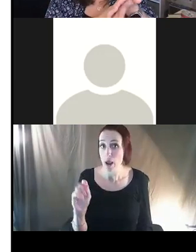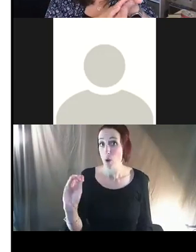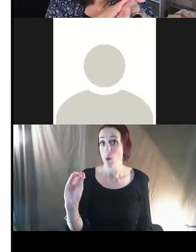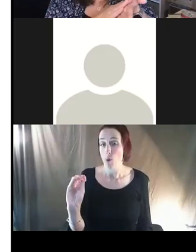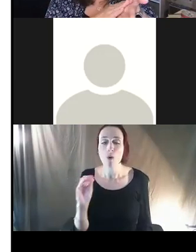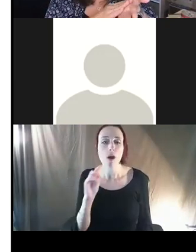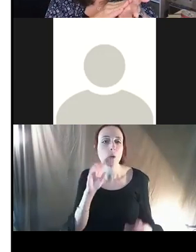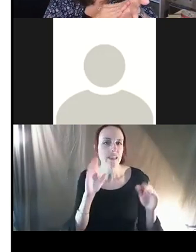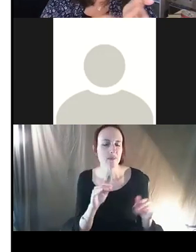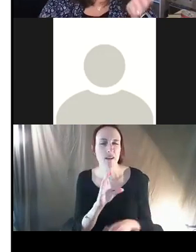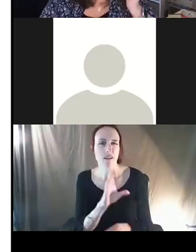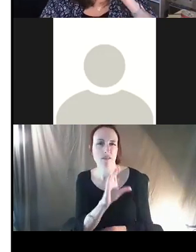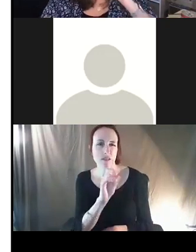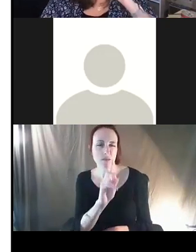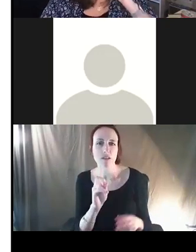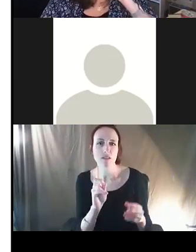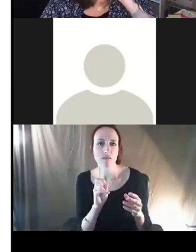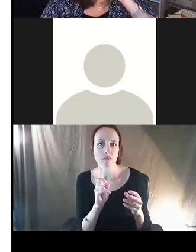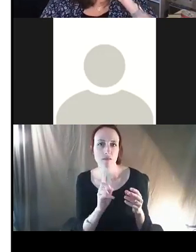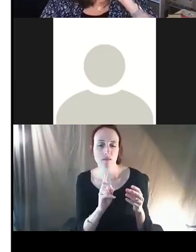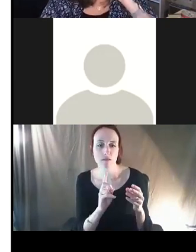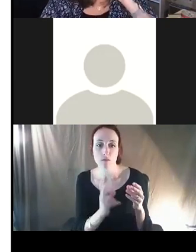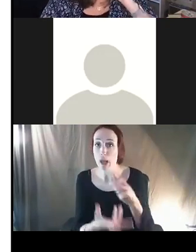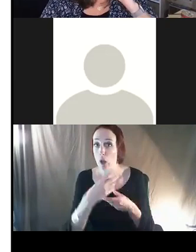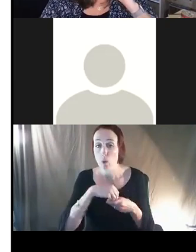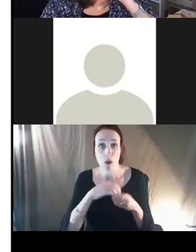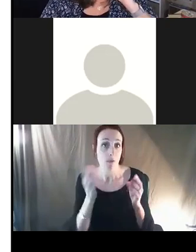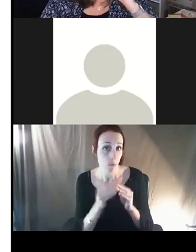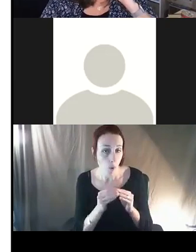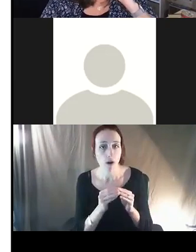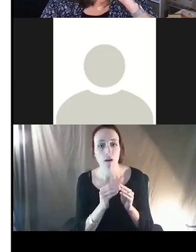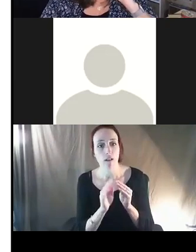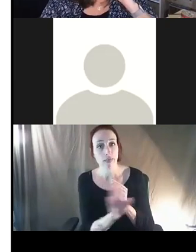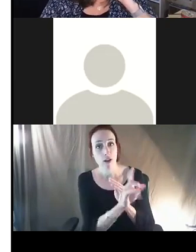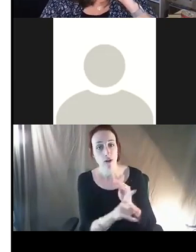cognitive disabilities to be better met. This is a process.